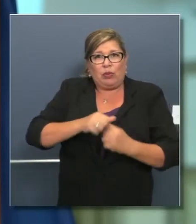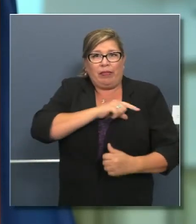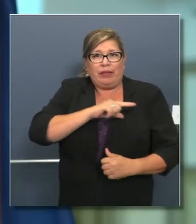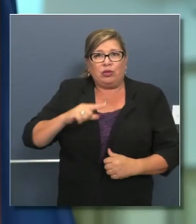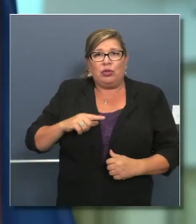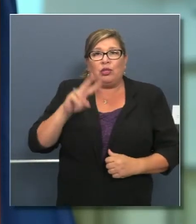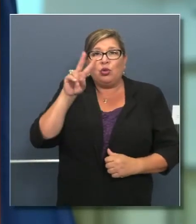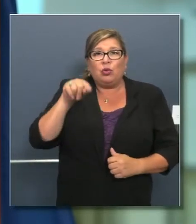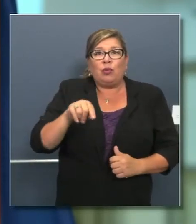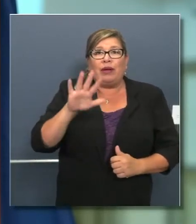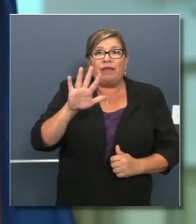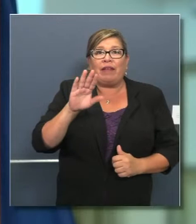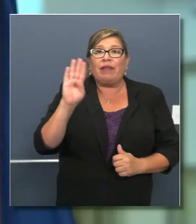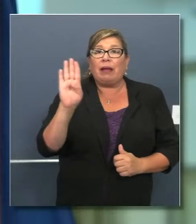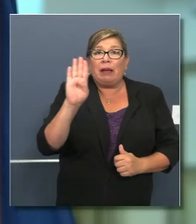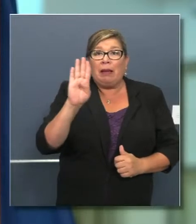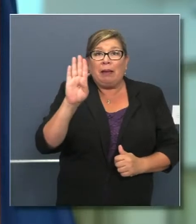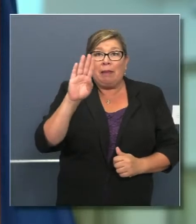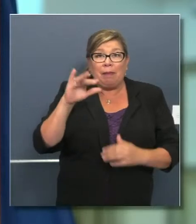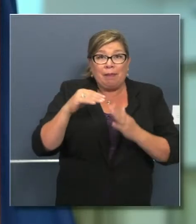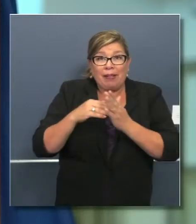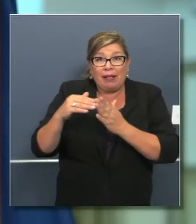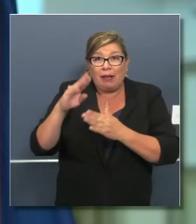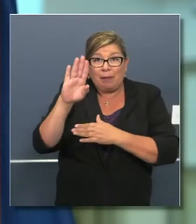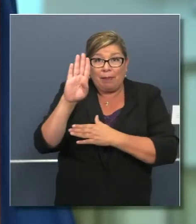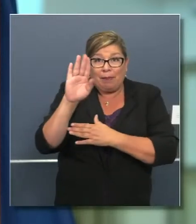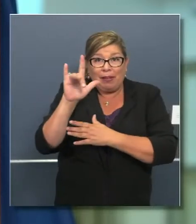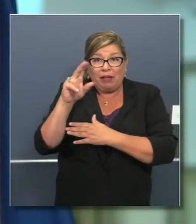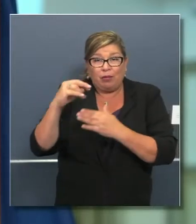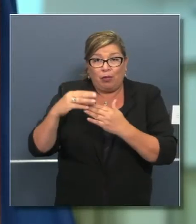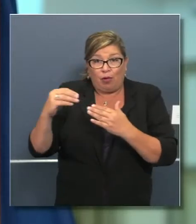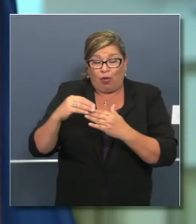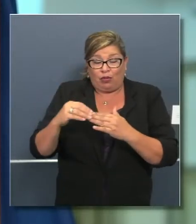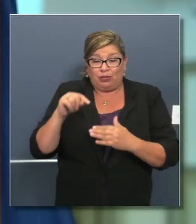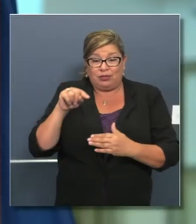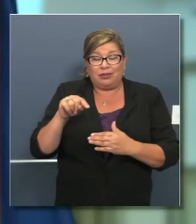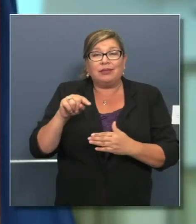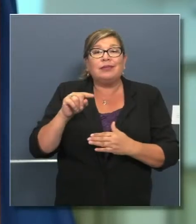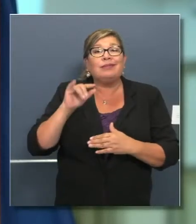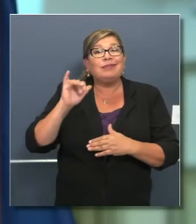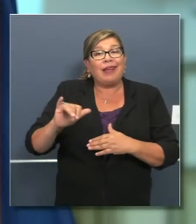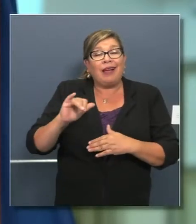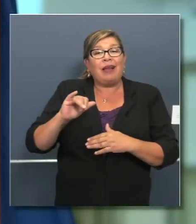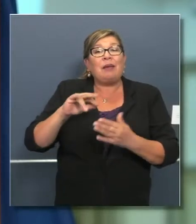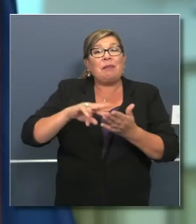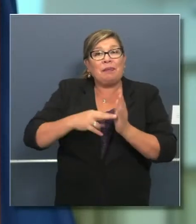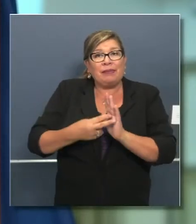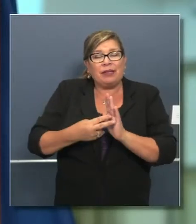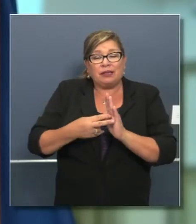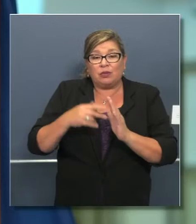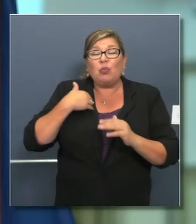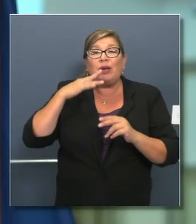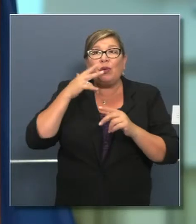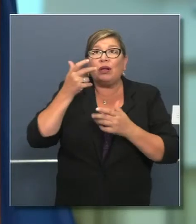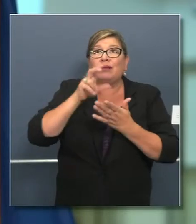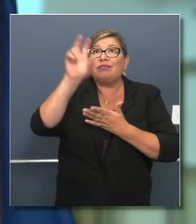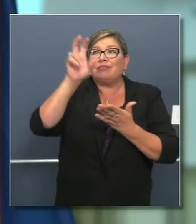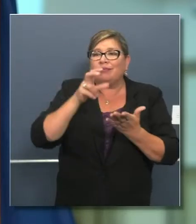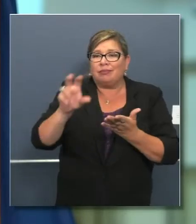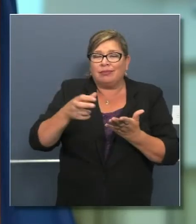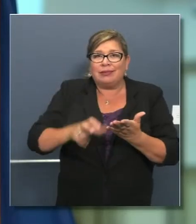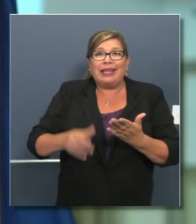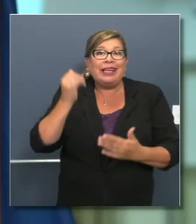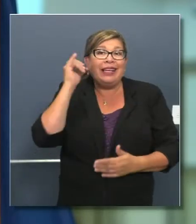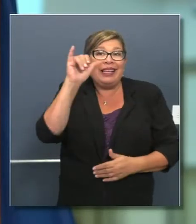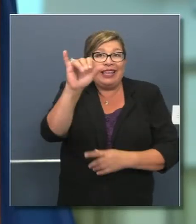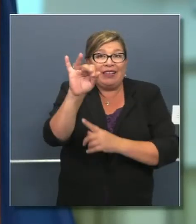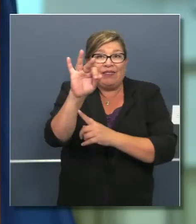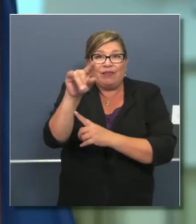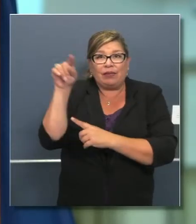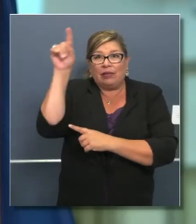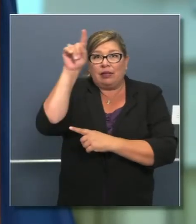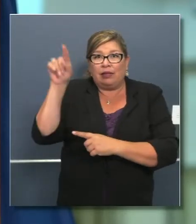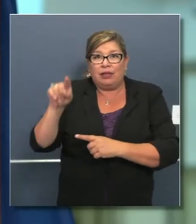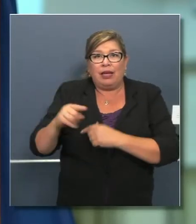dollars is conditioned on counties meeting their criteria under the emergency declaration related